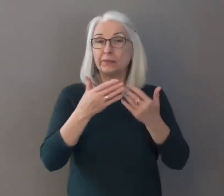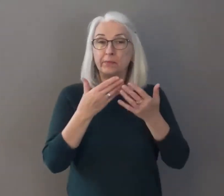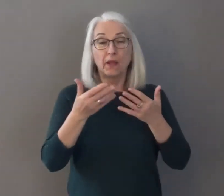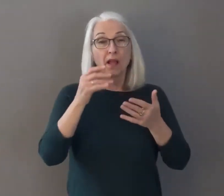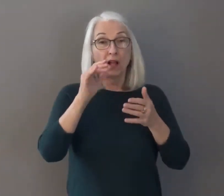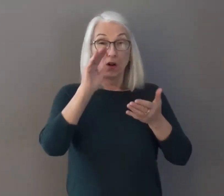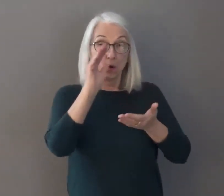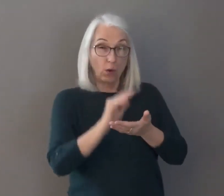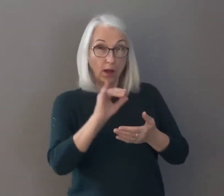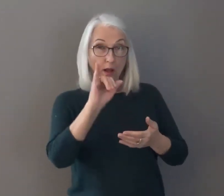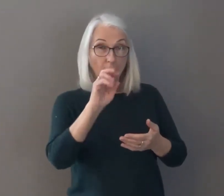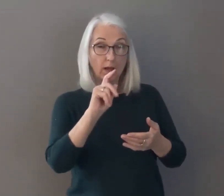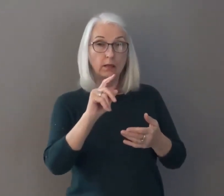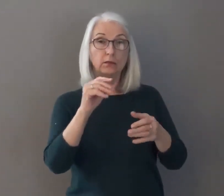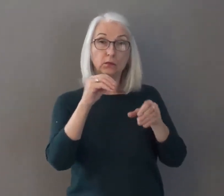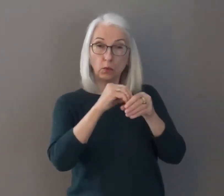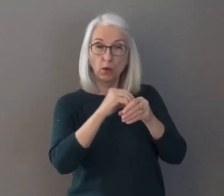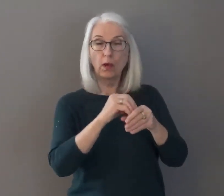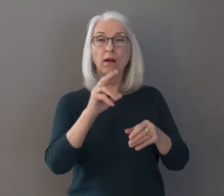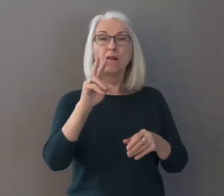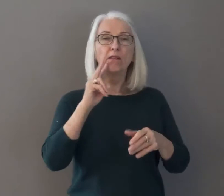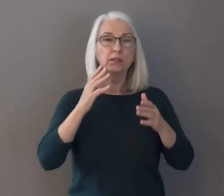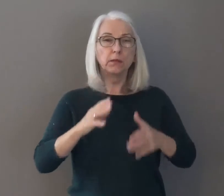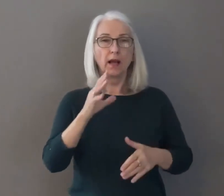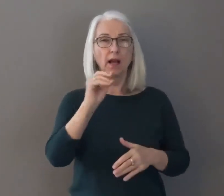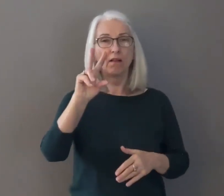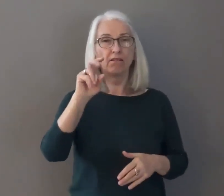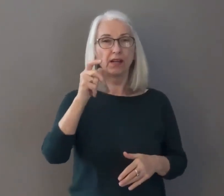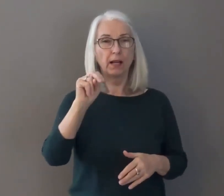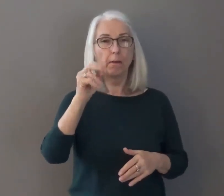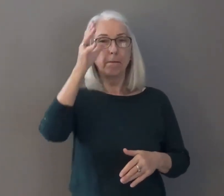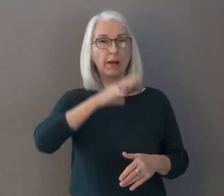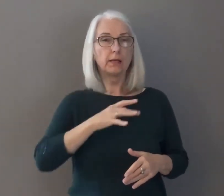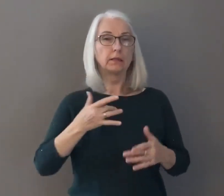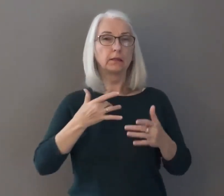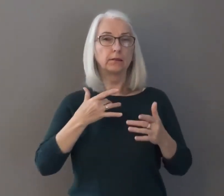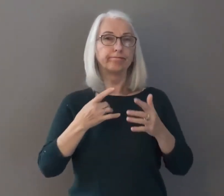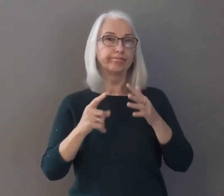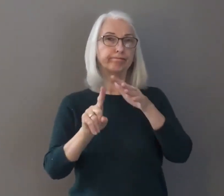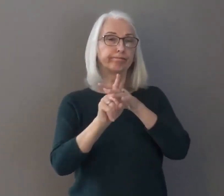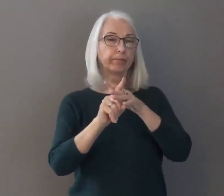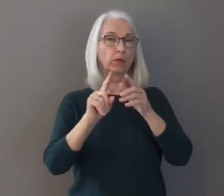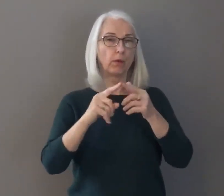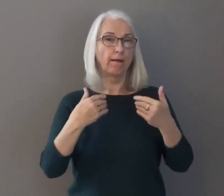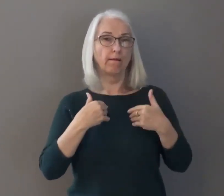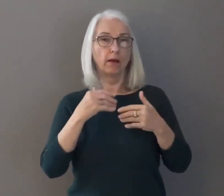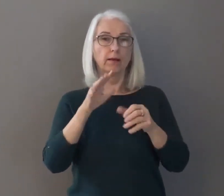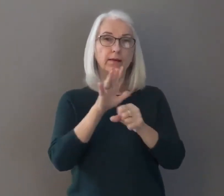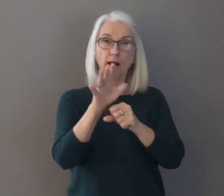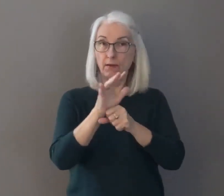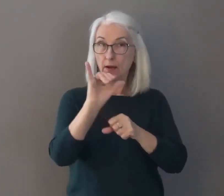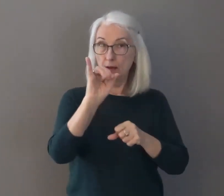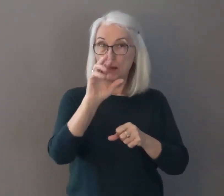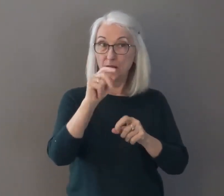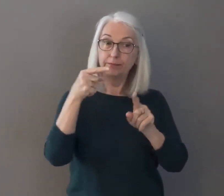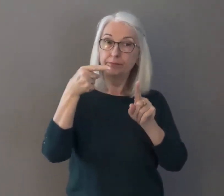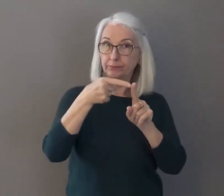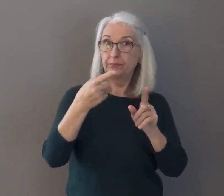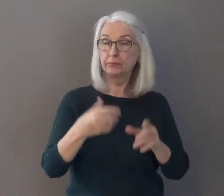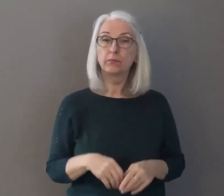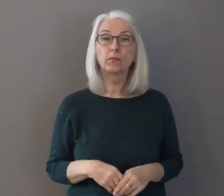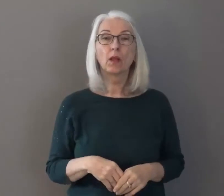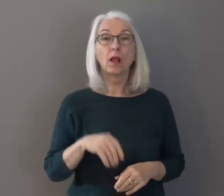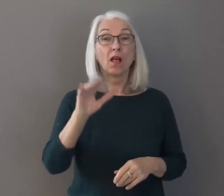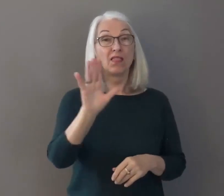Despite lower iron stores, vegetarian and vegan men appear to have adequate iron status.